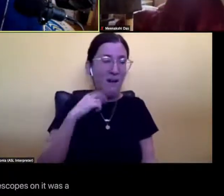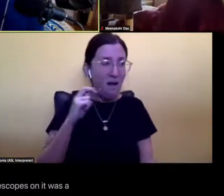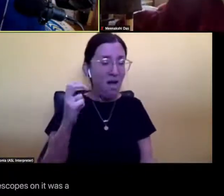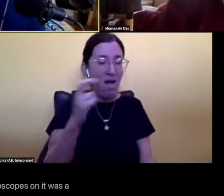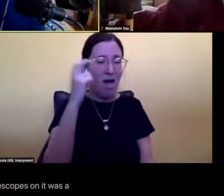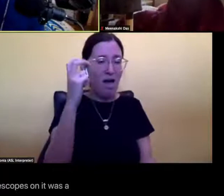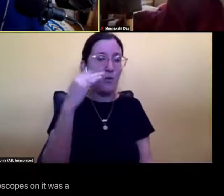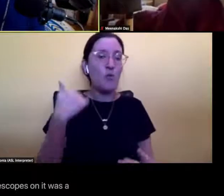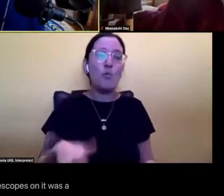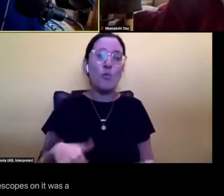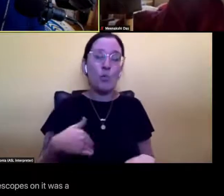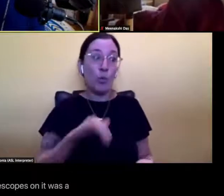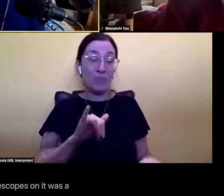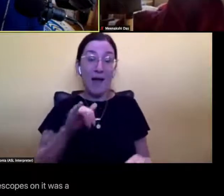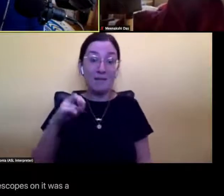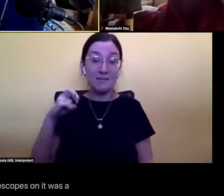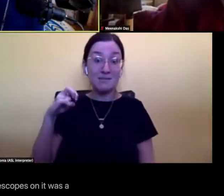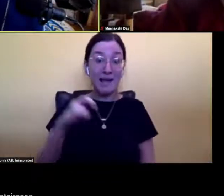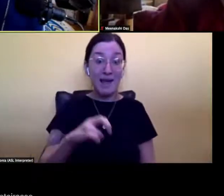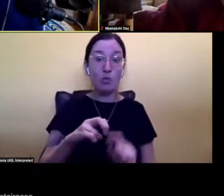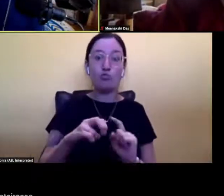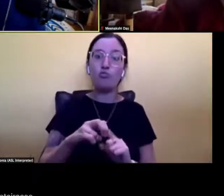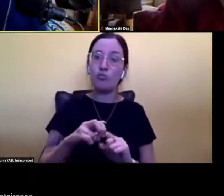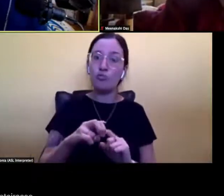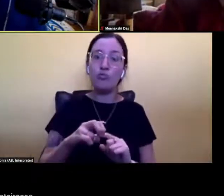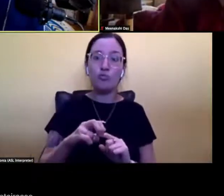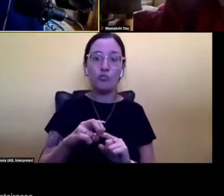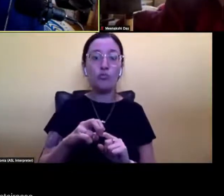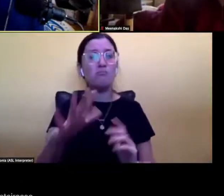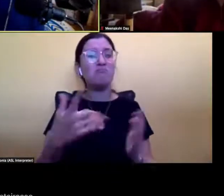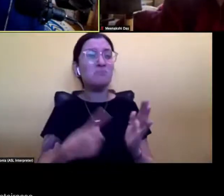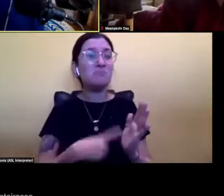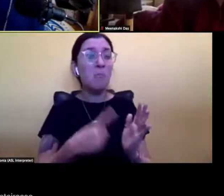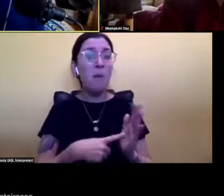So stairs in particular there are days when stairs are okay and there are days